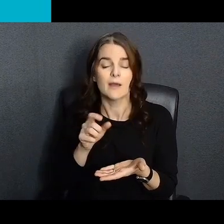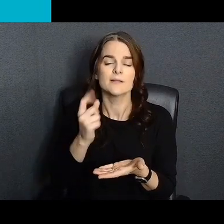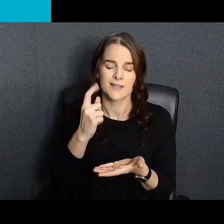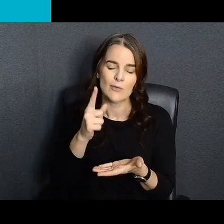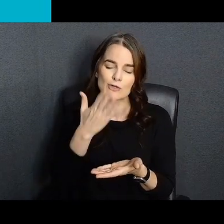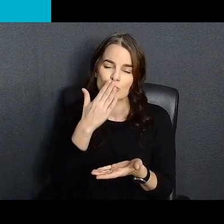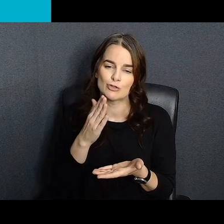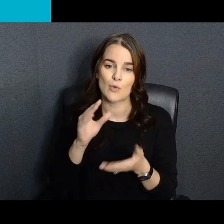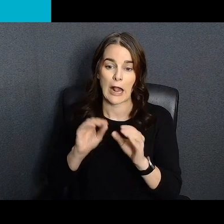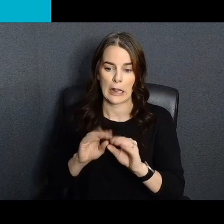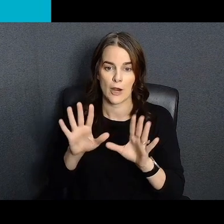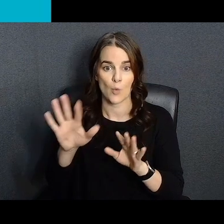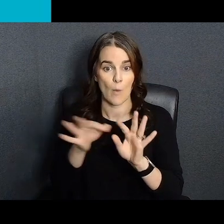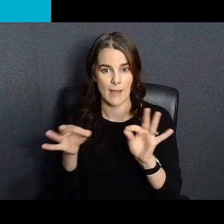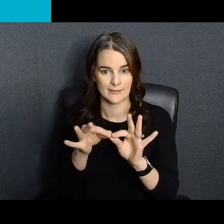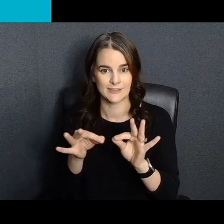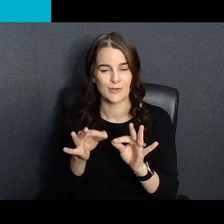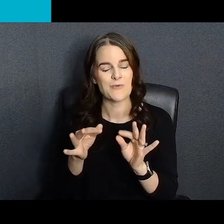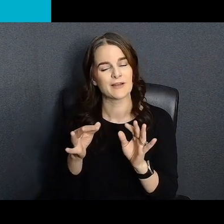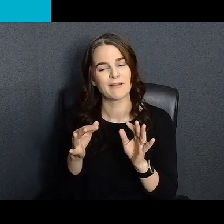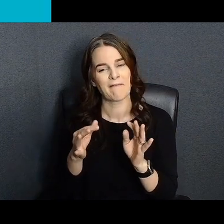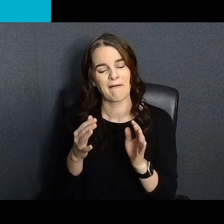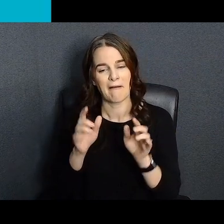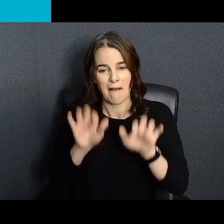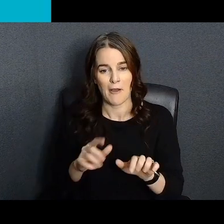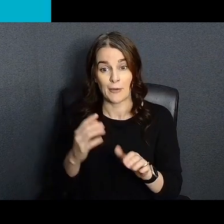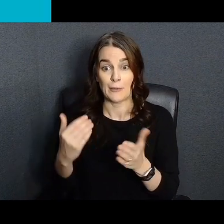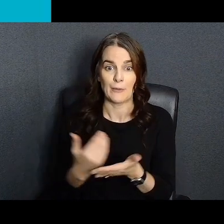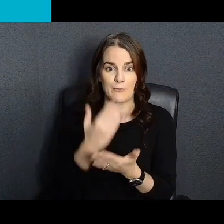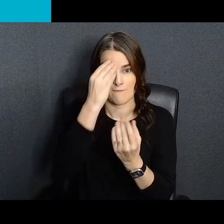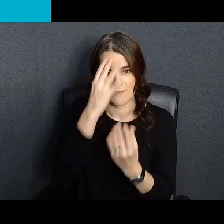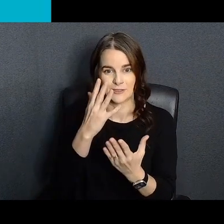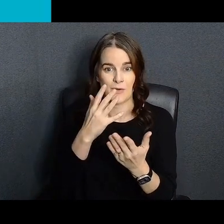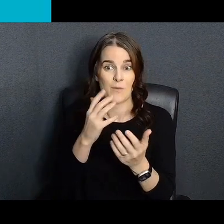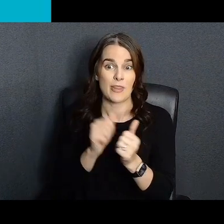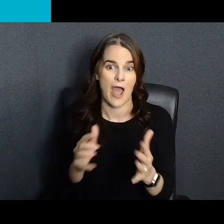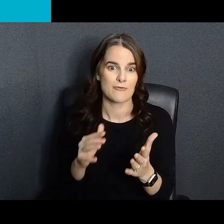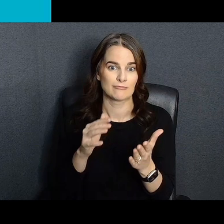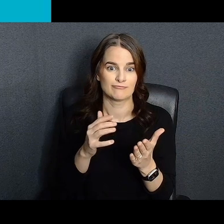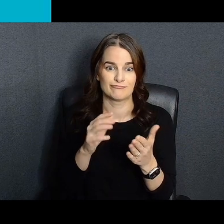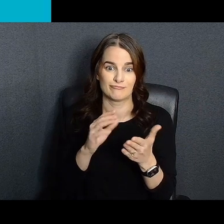can say something new without re-repeating yourself all day long. So those are features that you might see